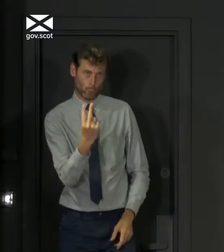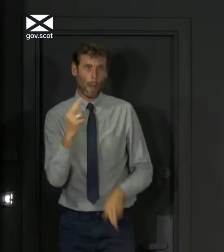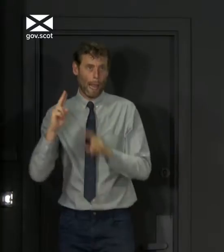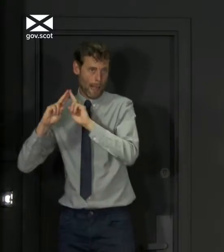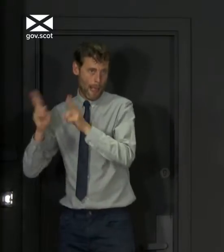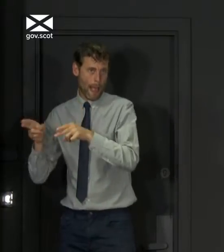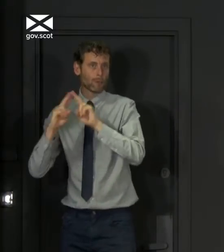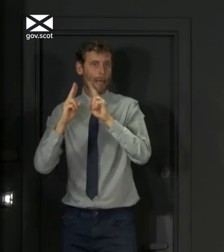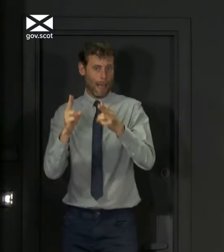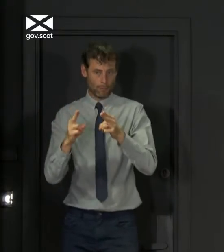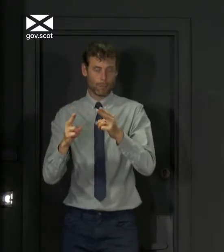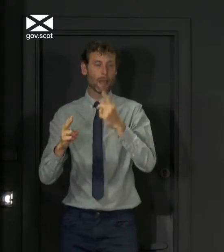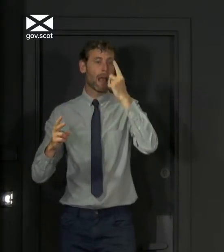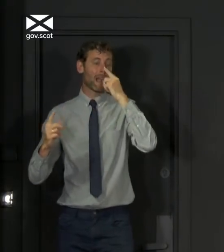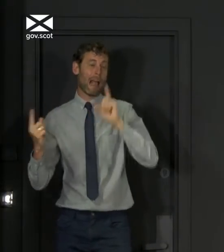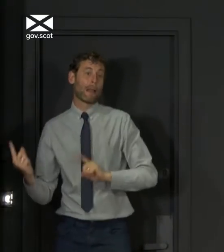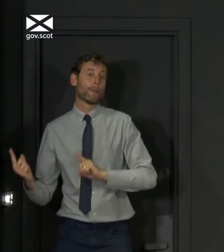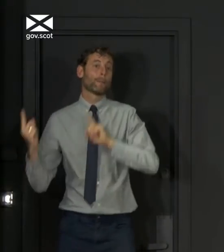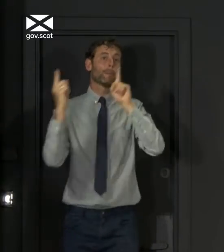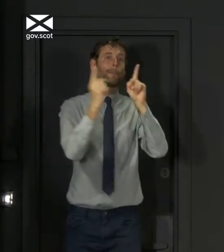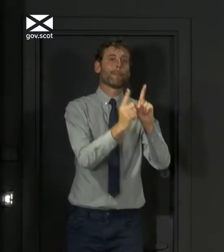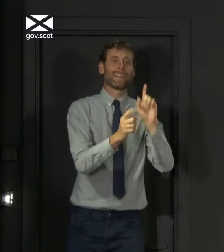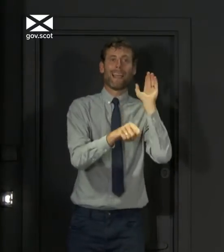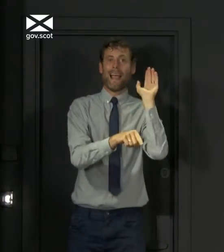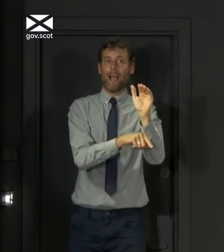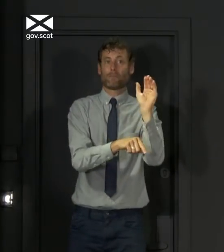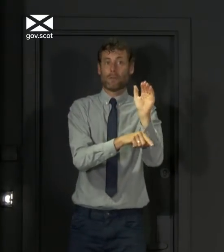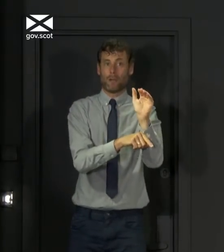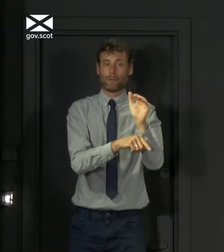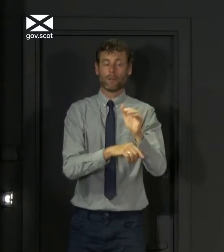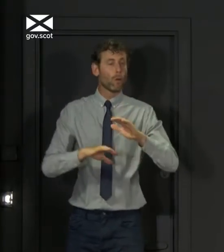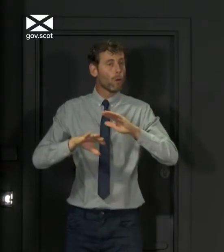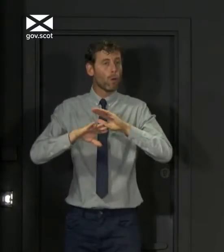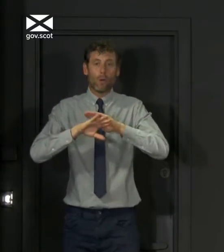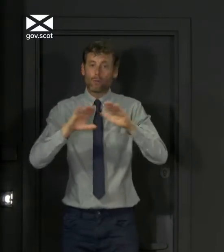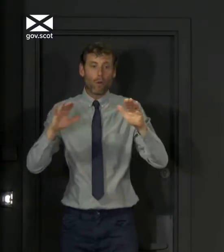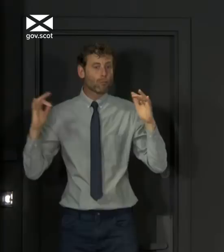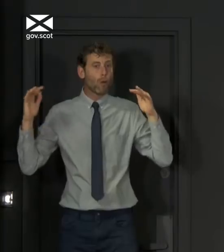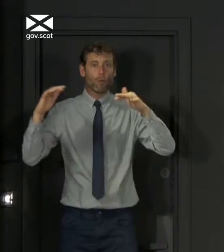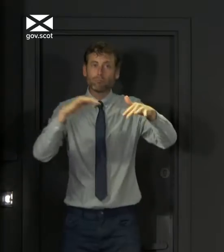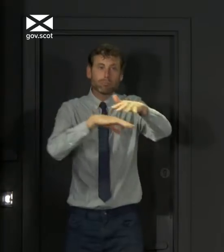on larger gatherings - and it's worth stressing that that includes mass gatherings such as